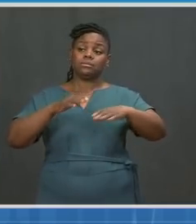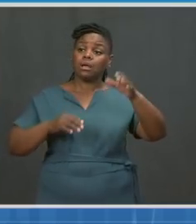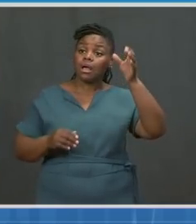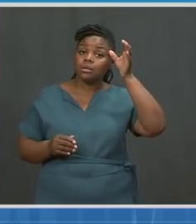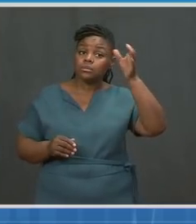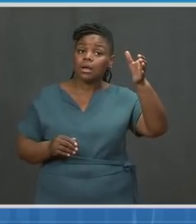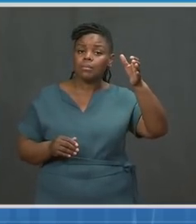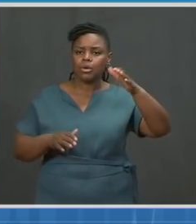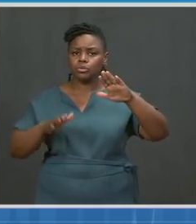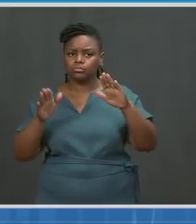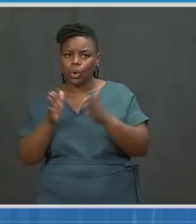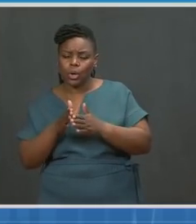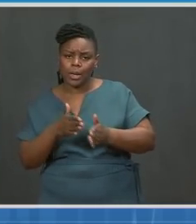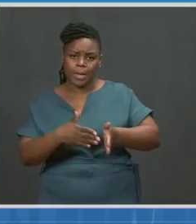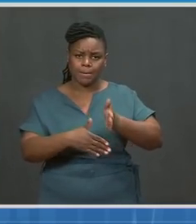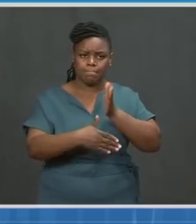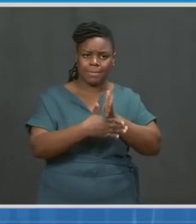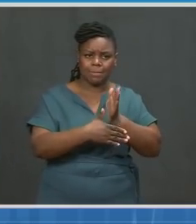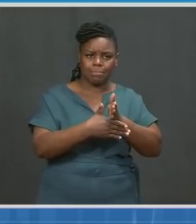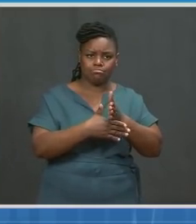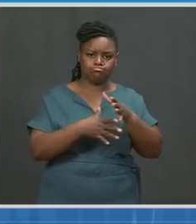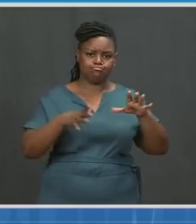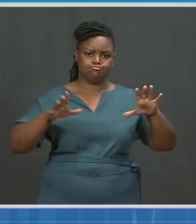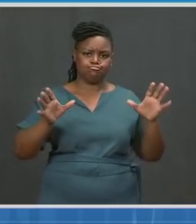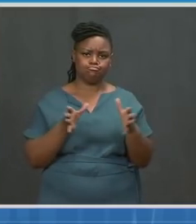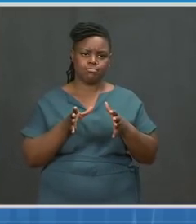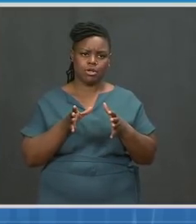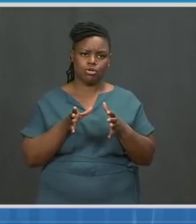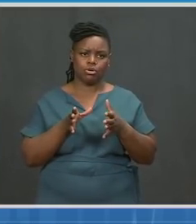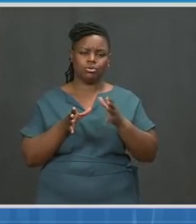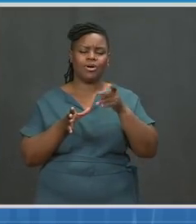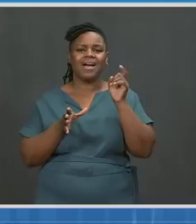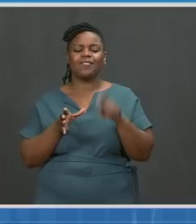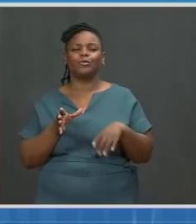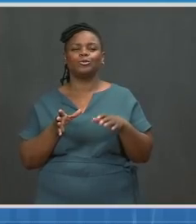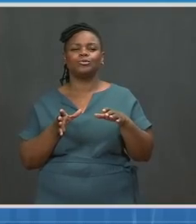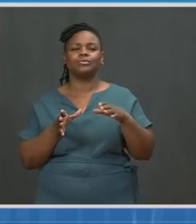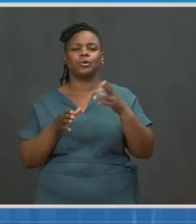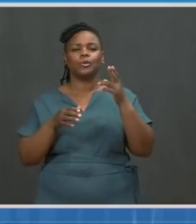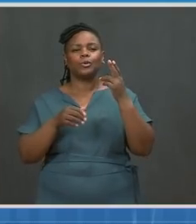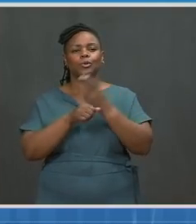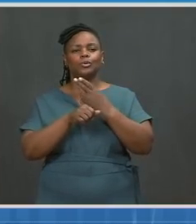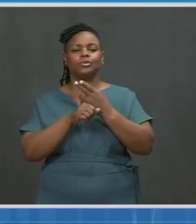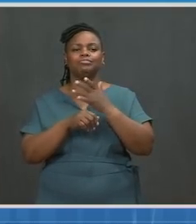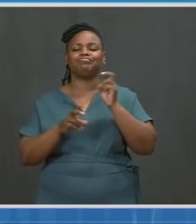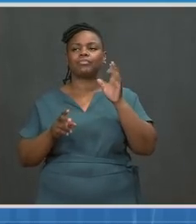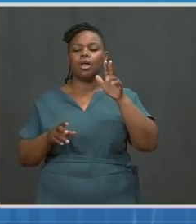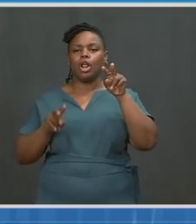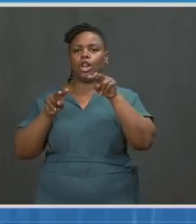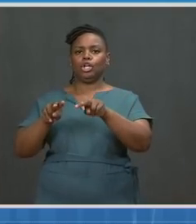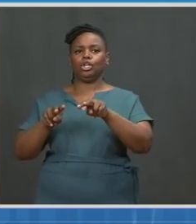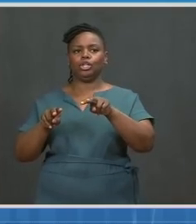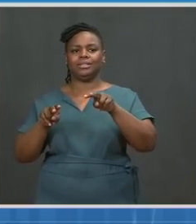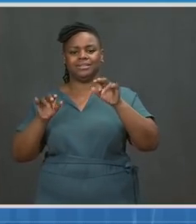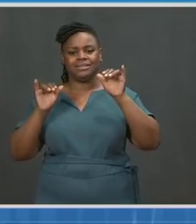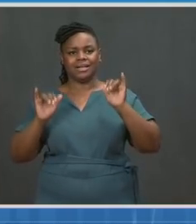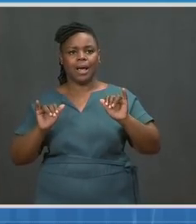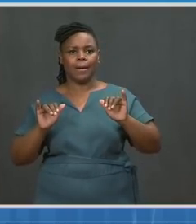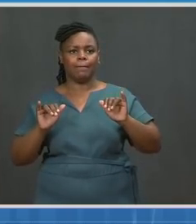we actually also have to define the size of the space that it's in, the ventilation that is occurring, the space between people. And so, we're --